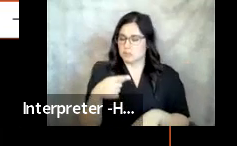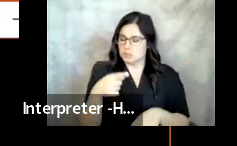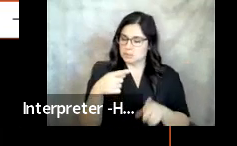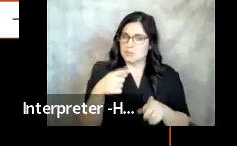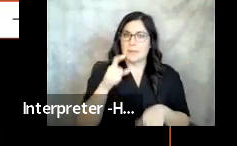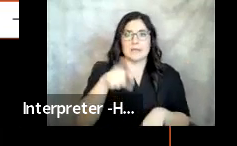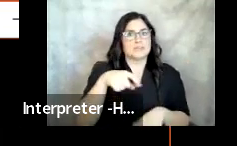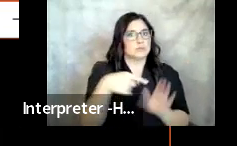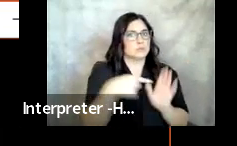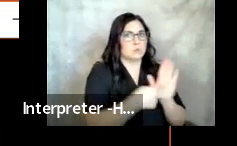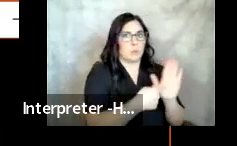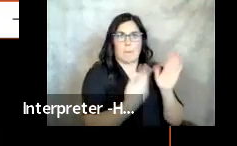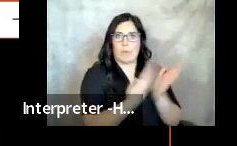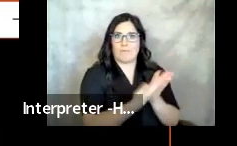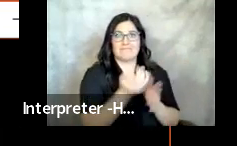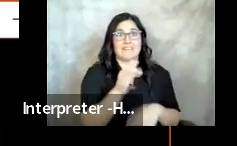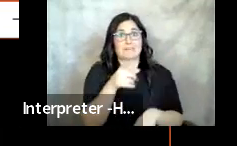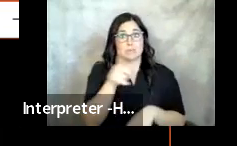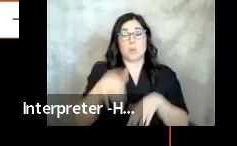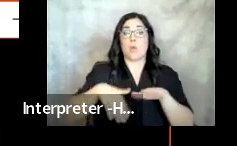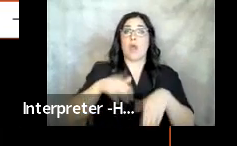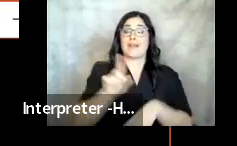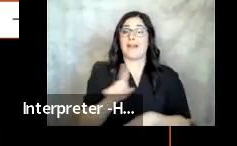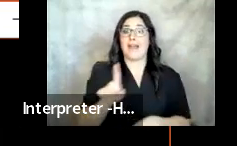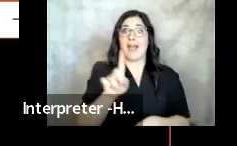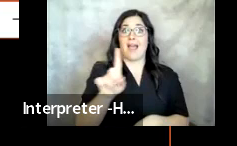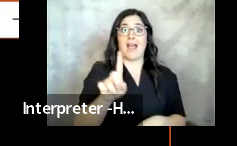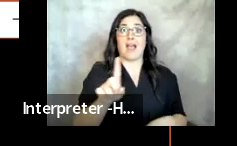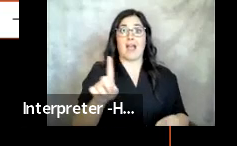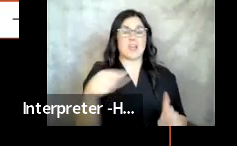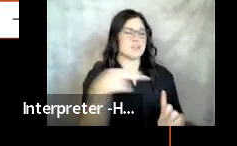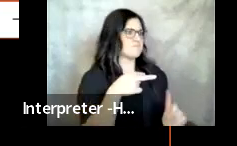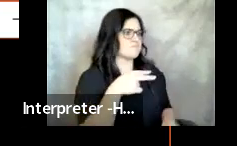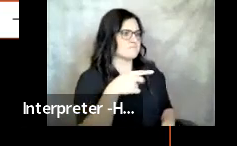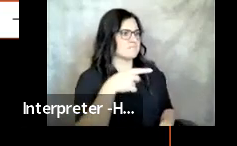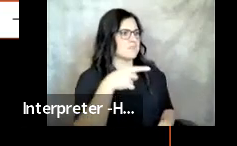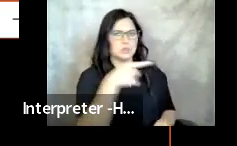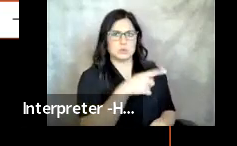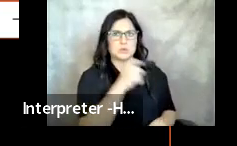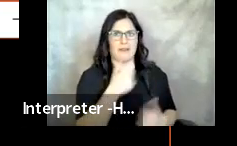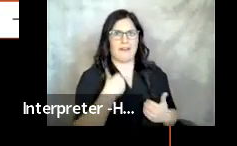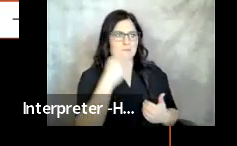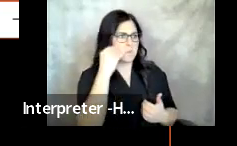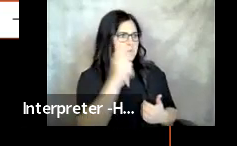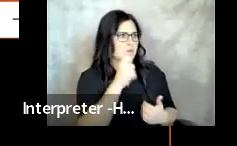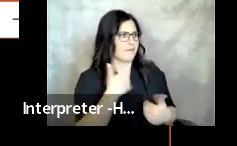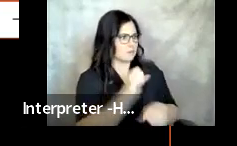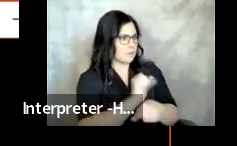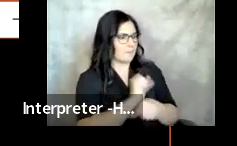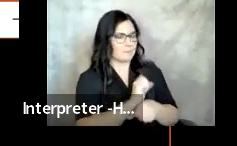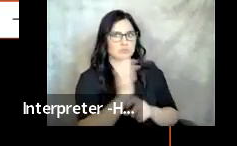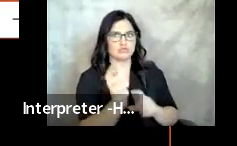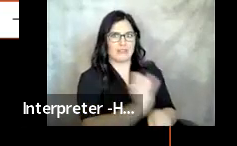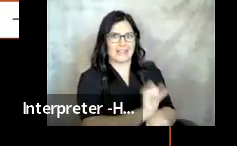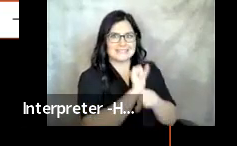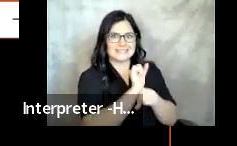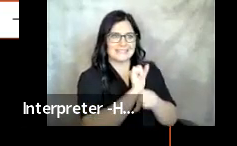They are. Walking down the street. Otherwise you're a vagrant and you can be. Arrested for vagrancy.